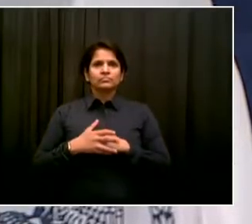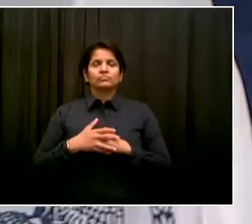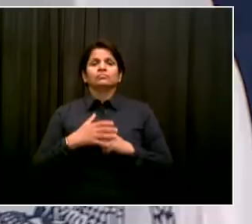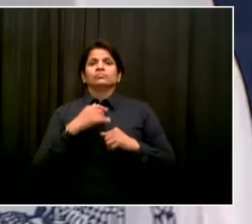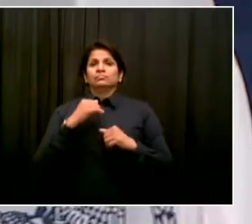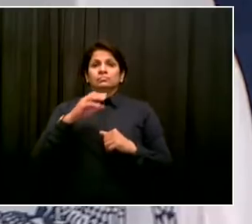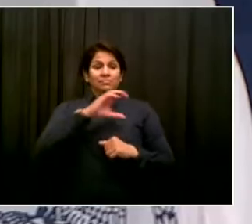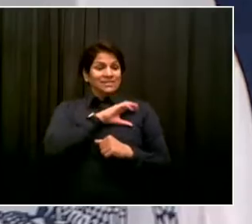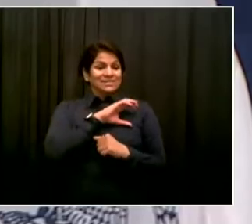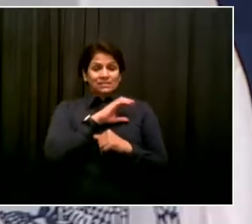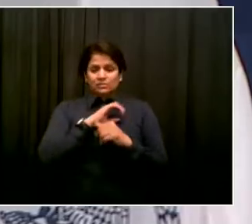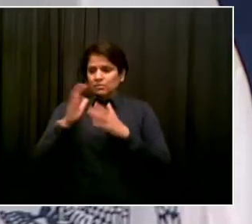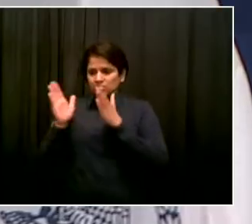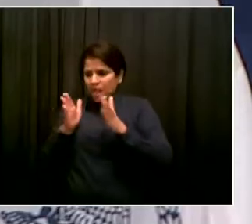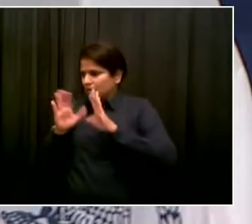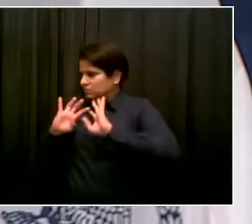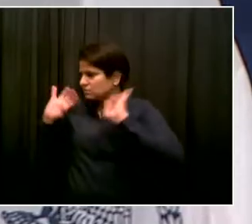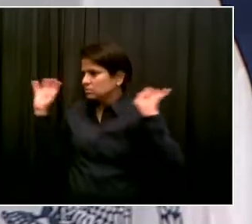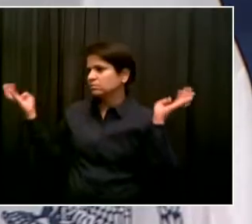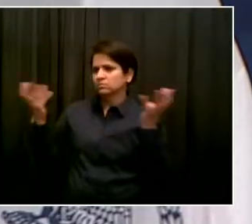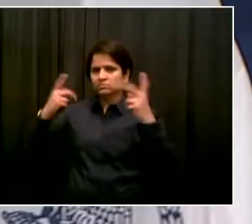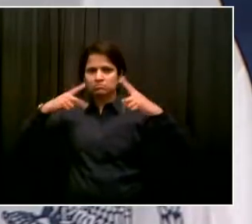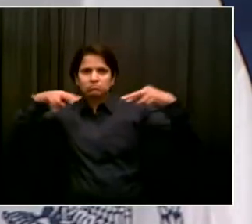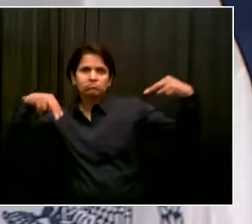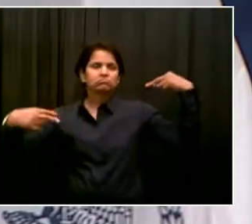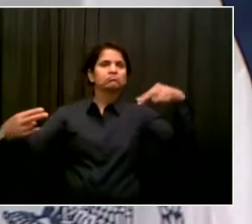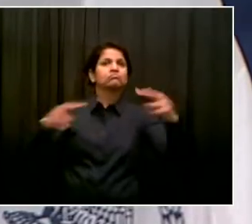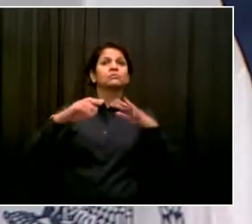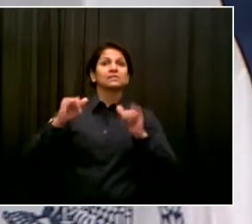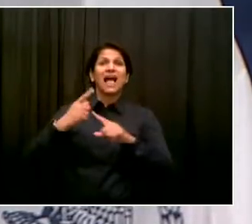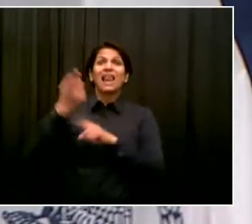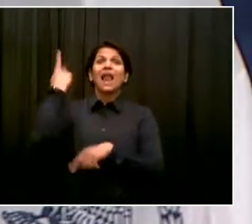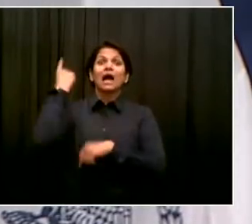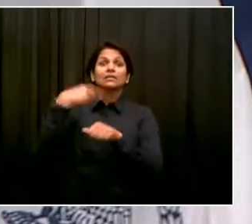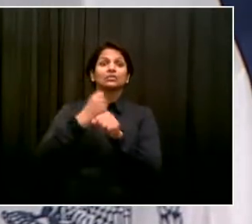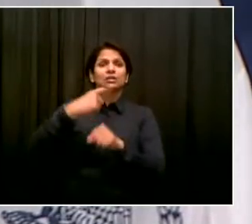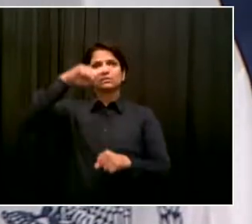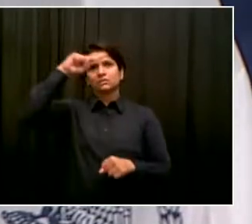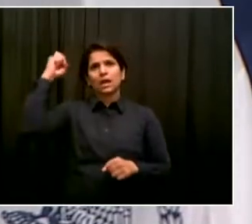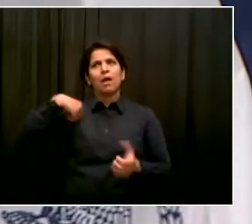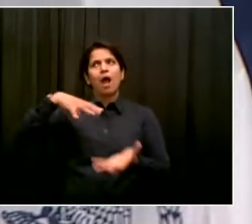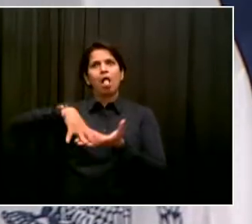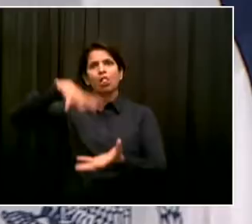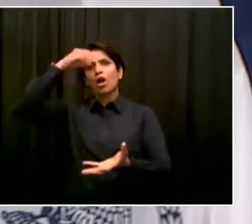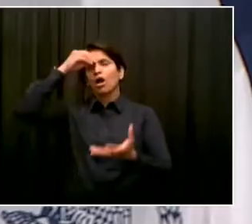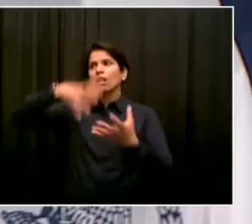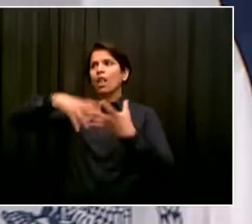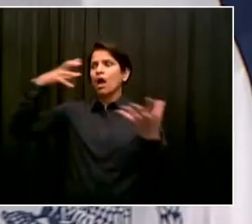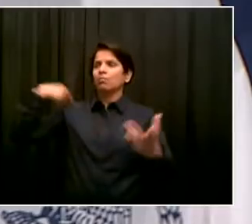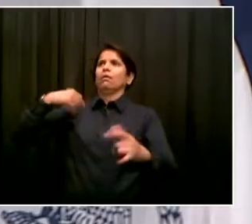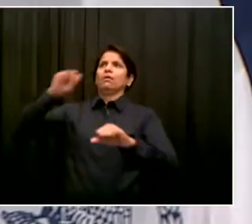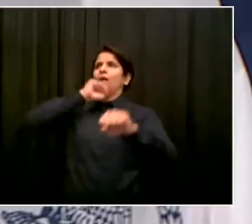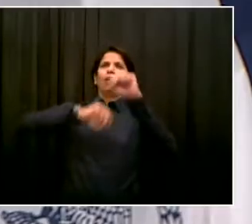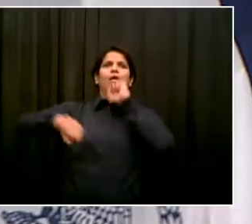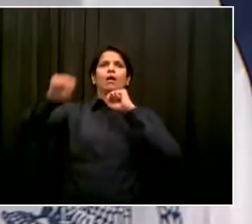PREPARING CAFREULLY AND OBVIOUSLY LEARNGNI LSOESNSR FOM THE PAST AS WELL ON HOW TO DO BETTER.